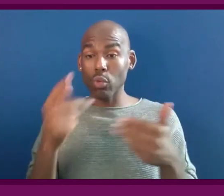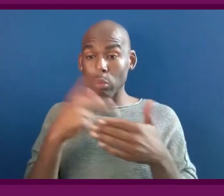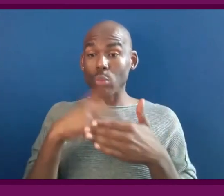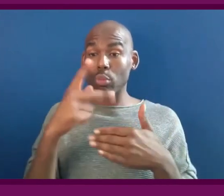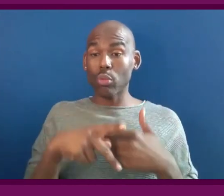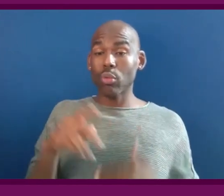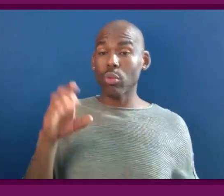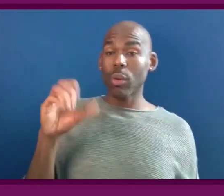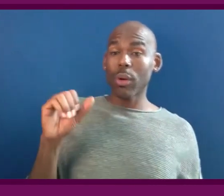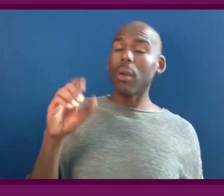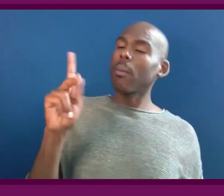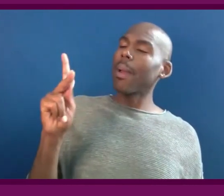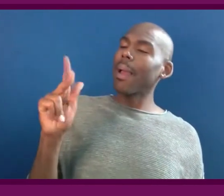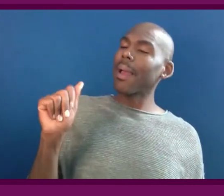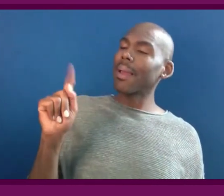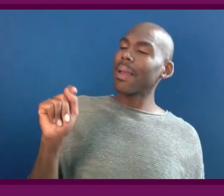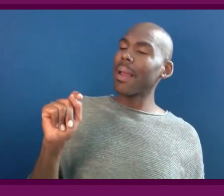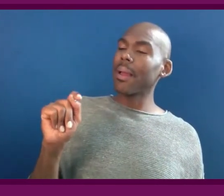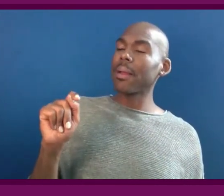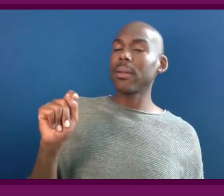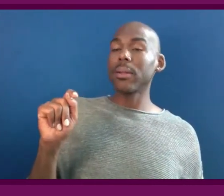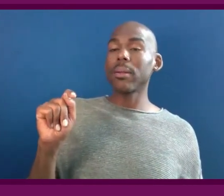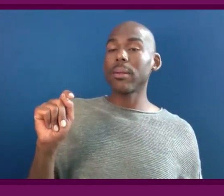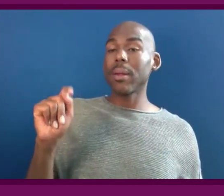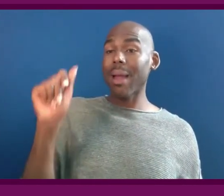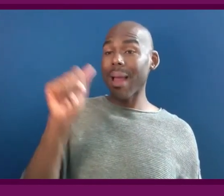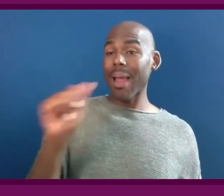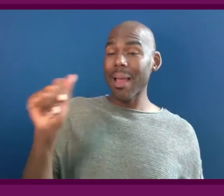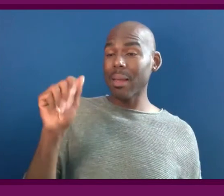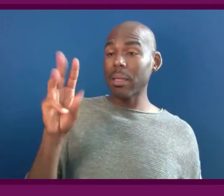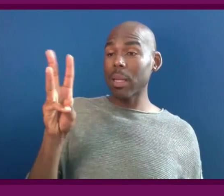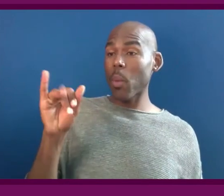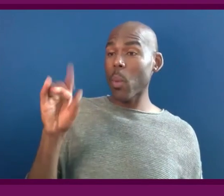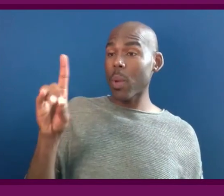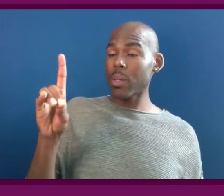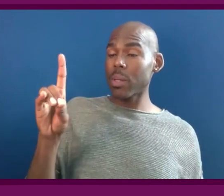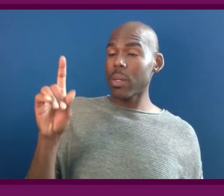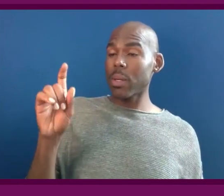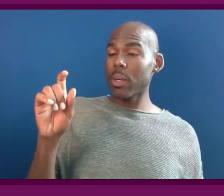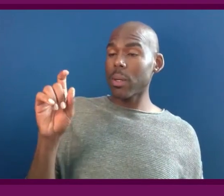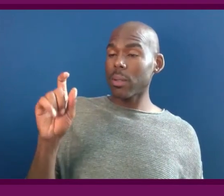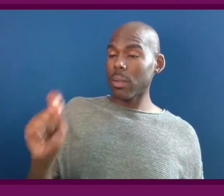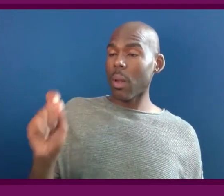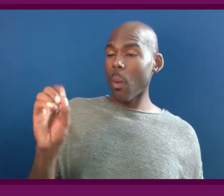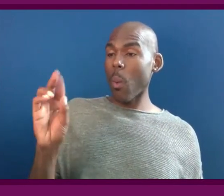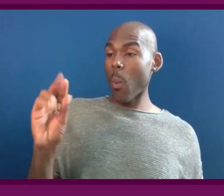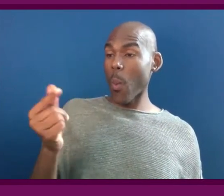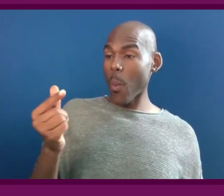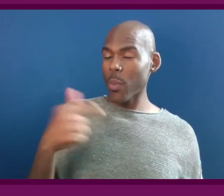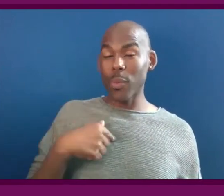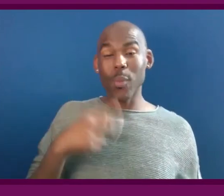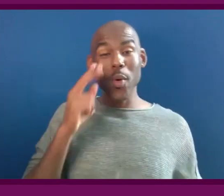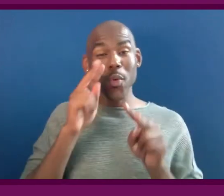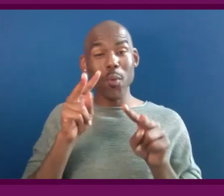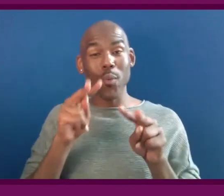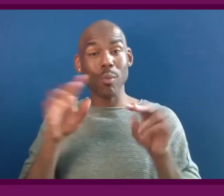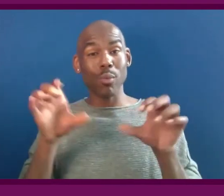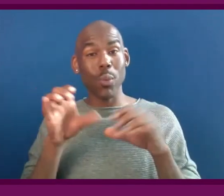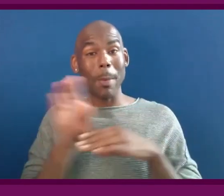program Kat Zigmont at kat@wid.org. We look forward to doing business with you.